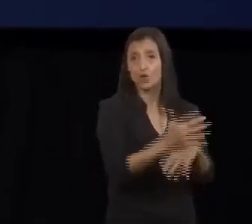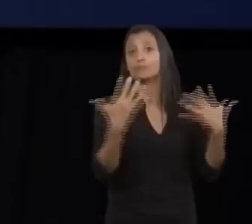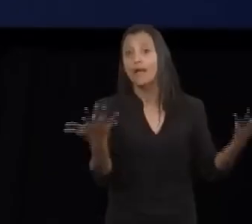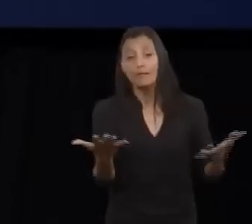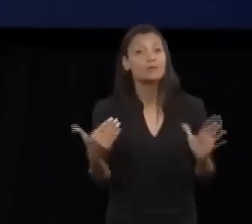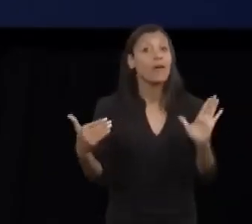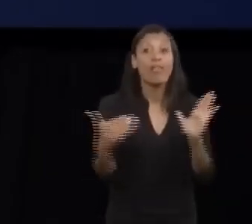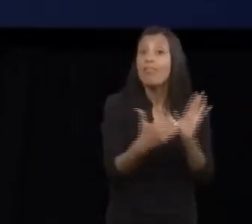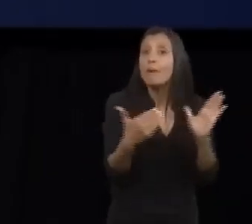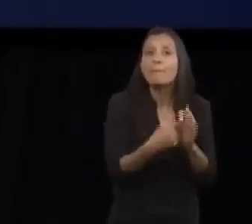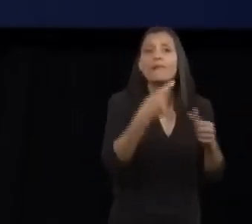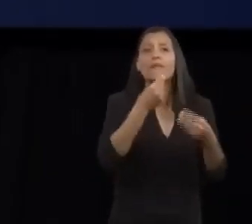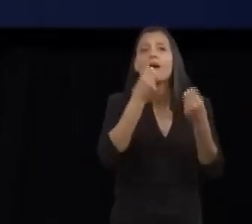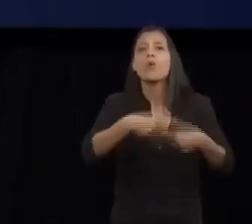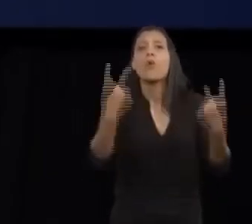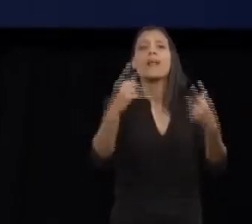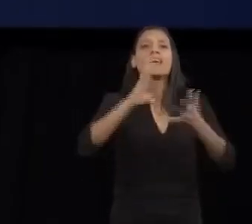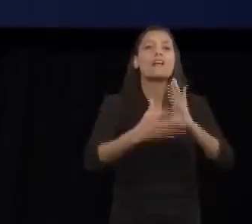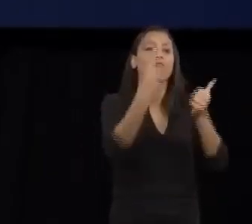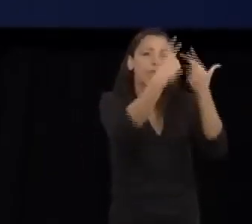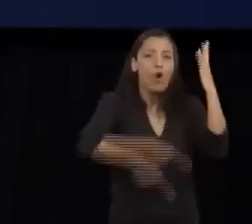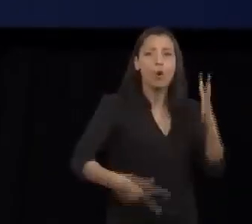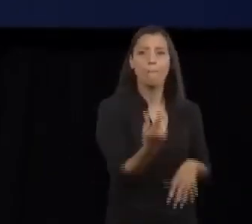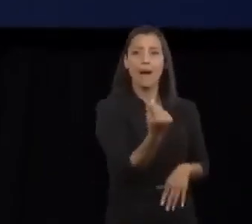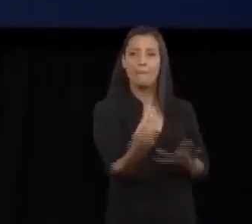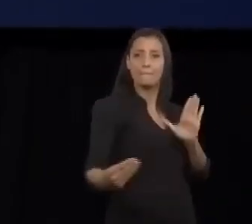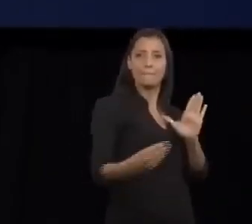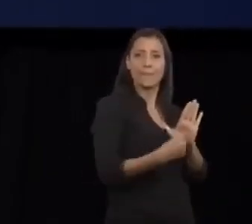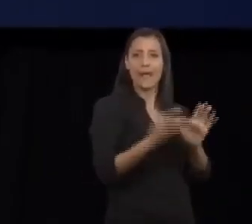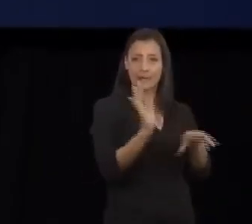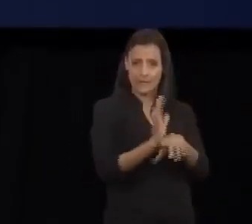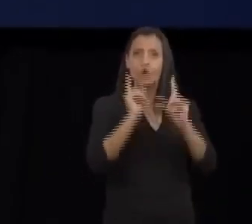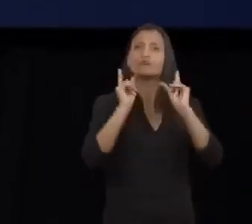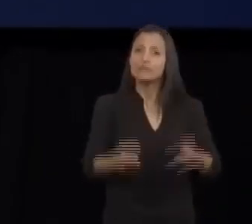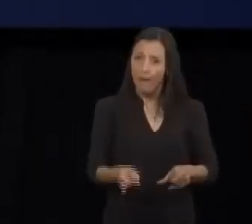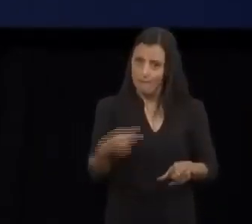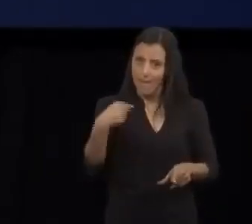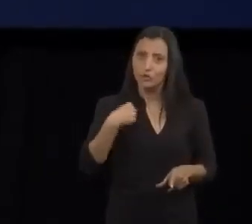And I am already telling you that in reality it is also wrong